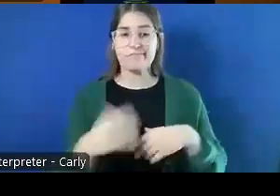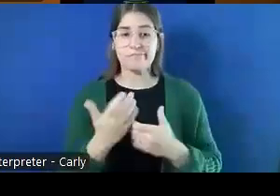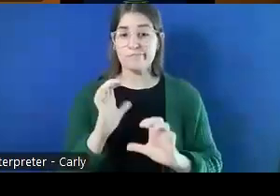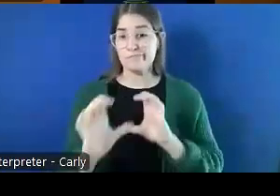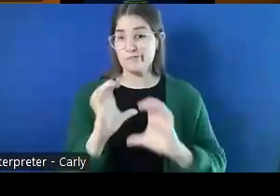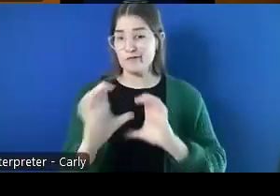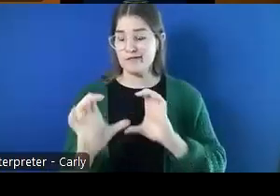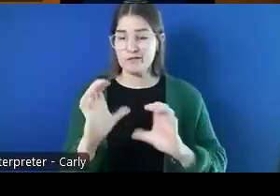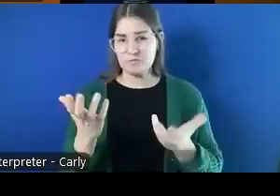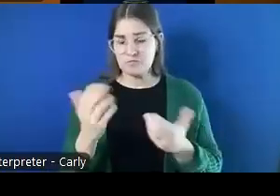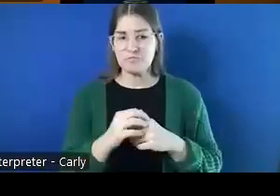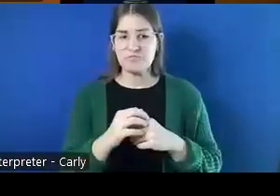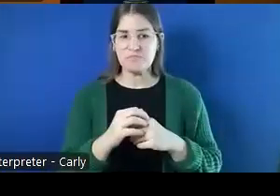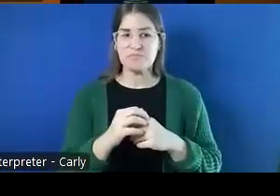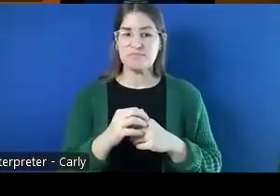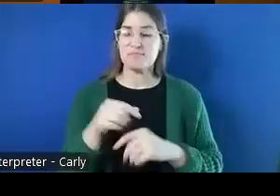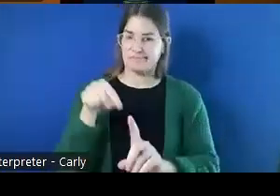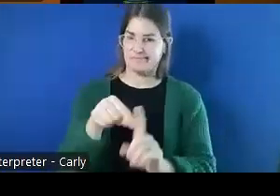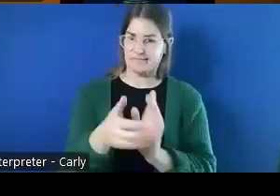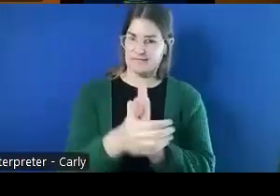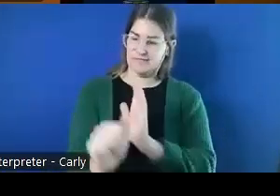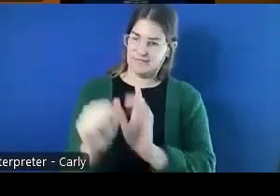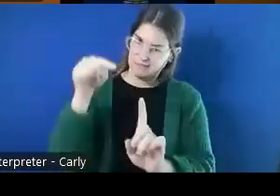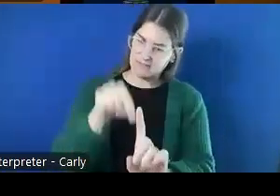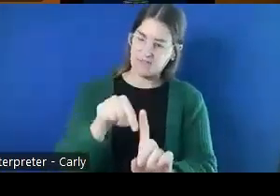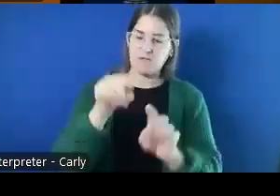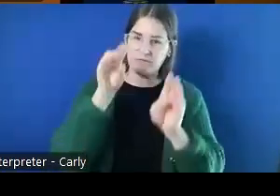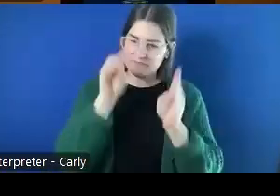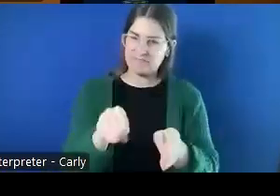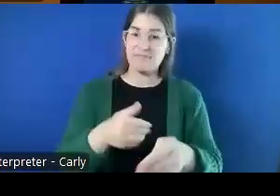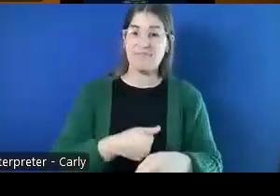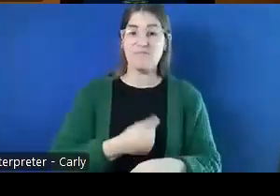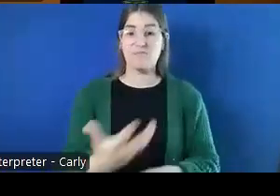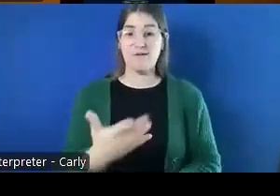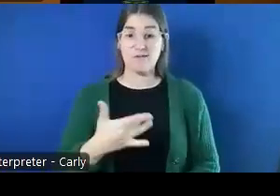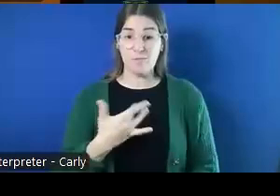really focusing on the skills when it comes to expressing emotion and understanding between the